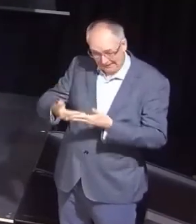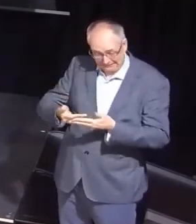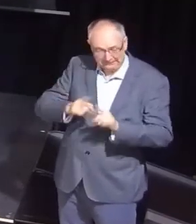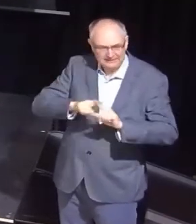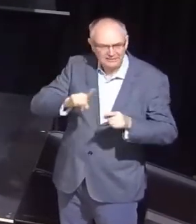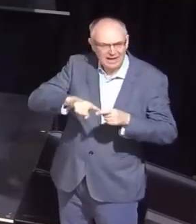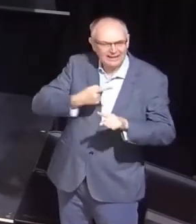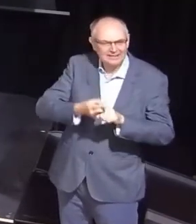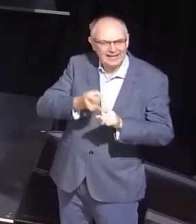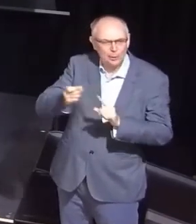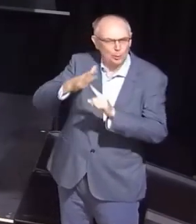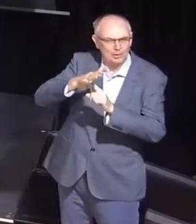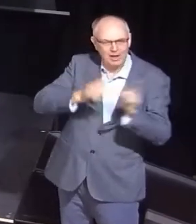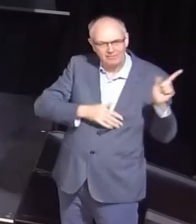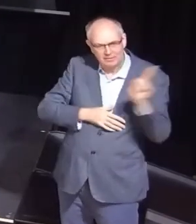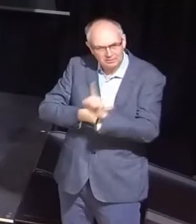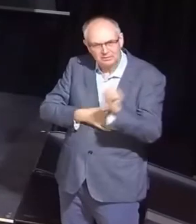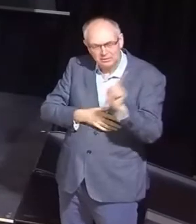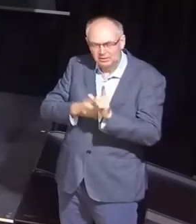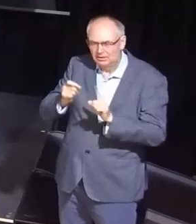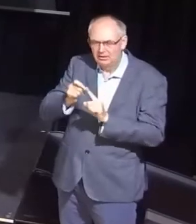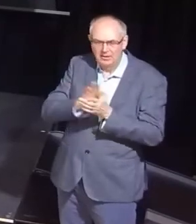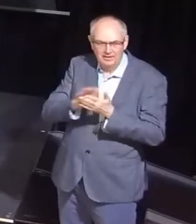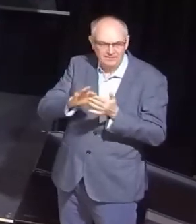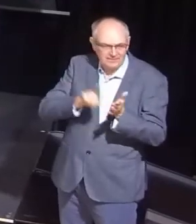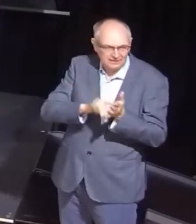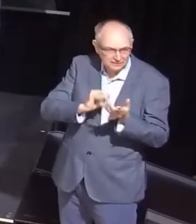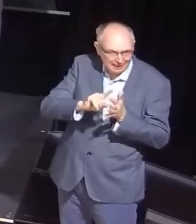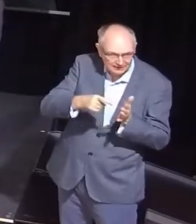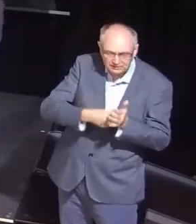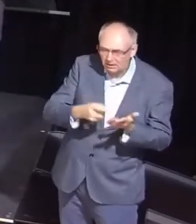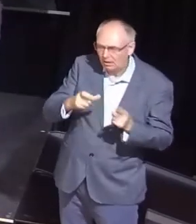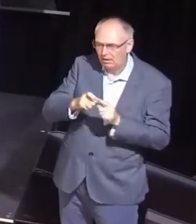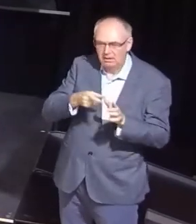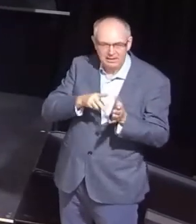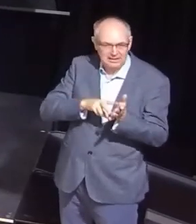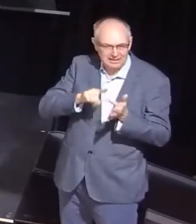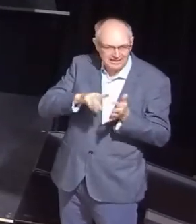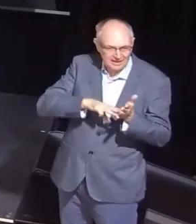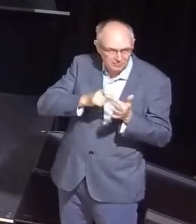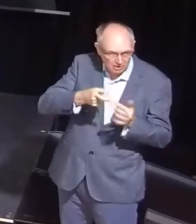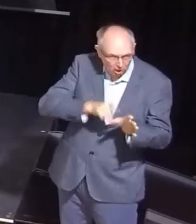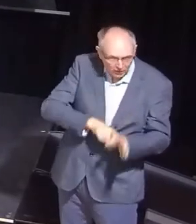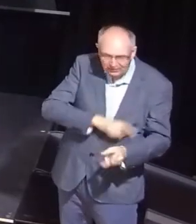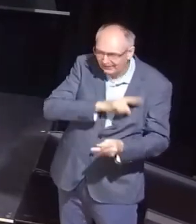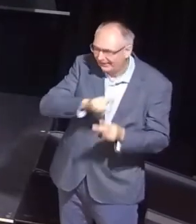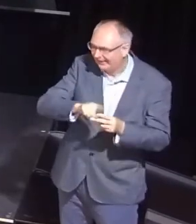these boot camps. Phil Spencer, Dave McCarthy, some of those Xbox big-wigs.